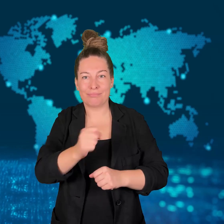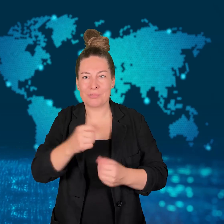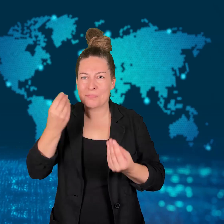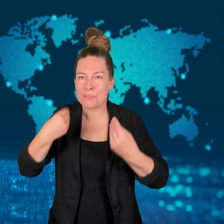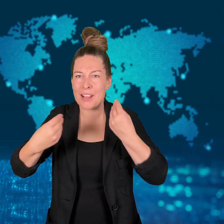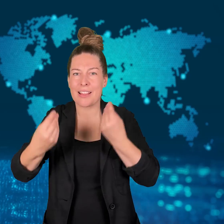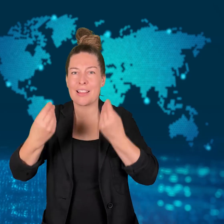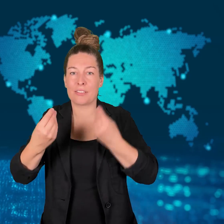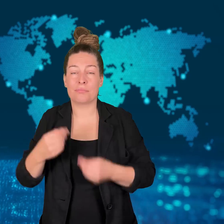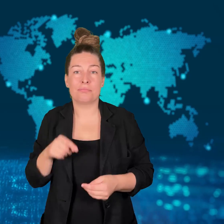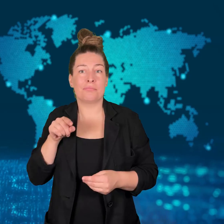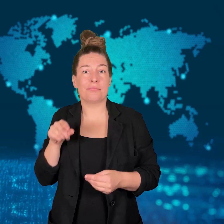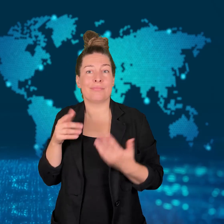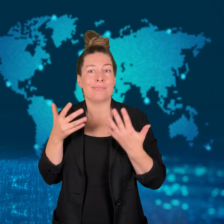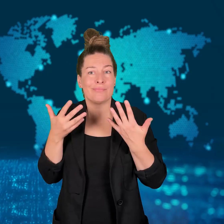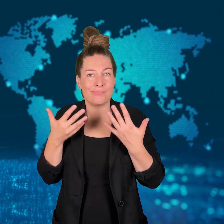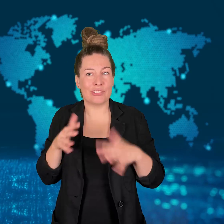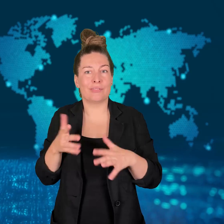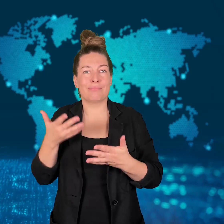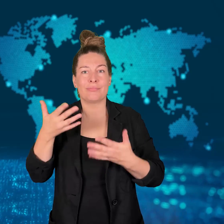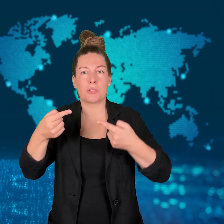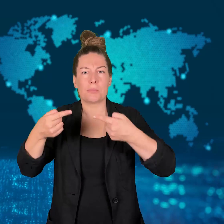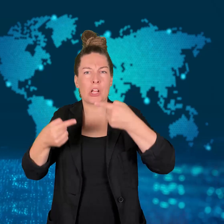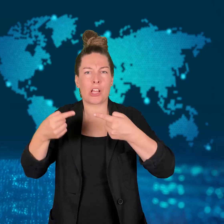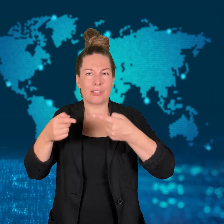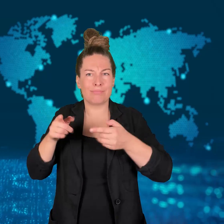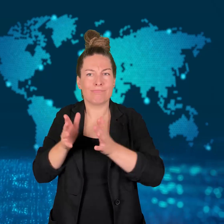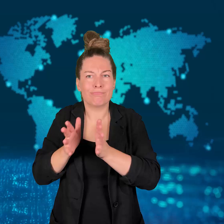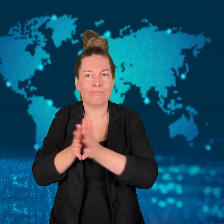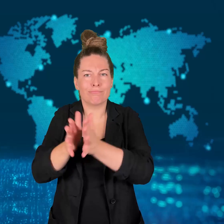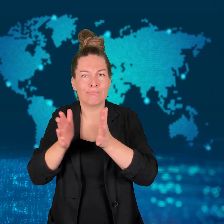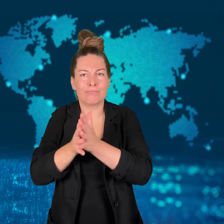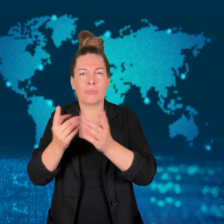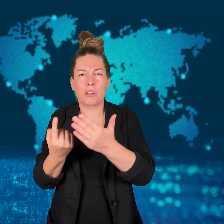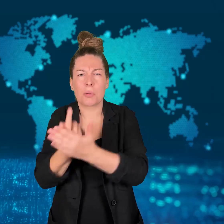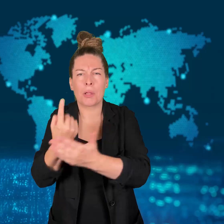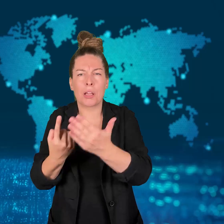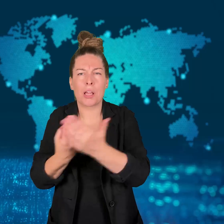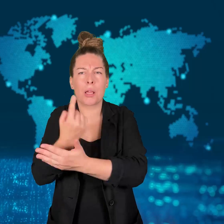how social media has impacted the country's youth.